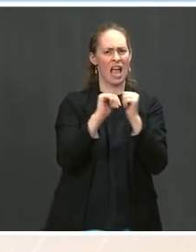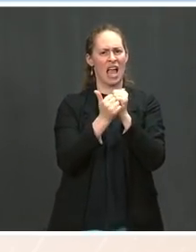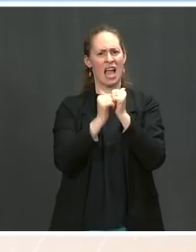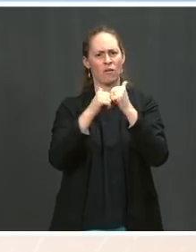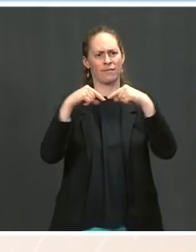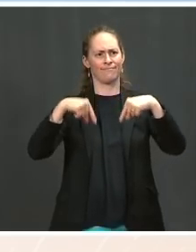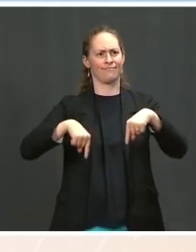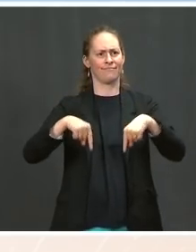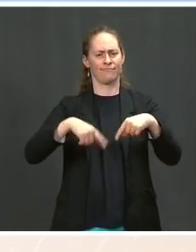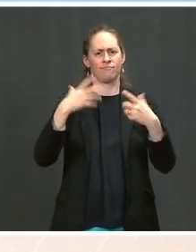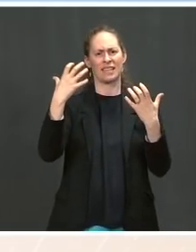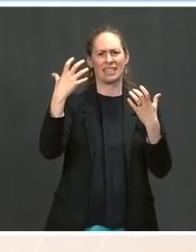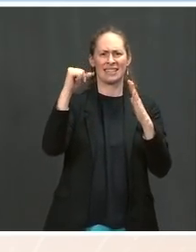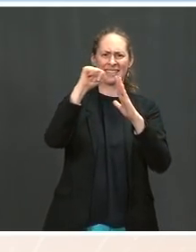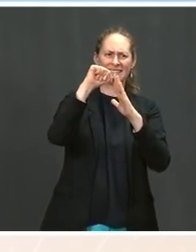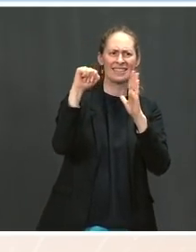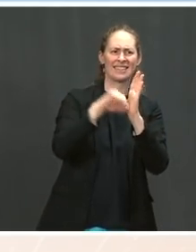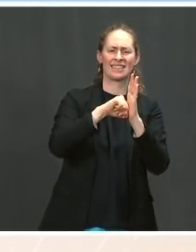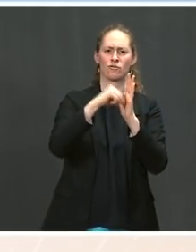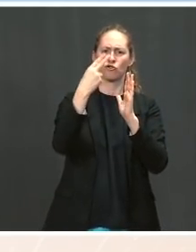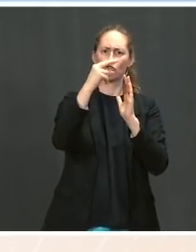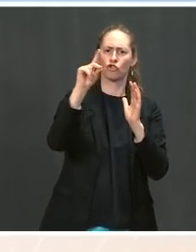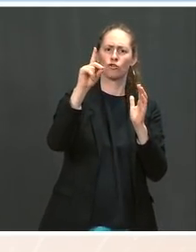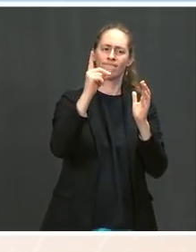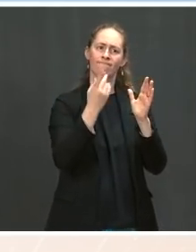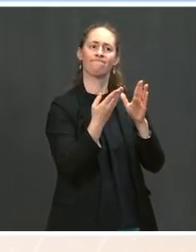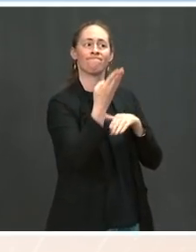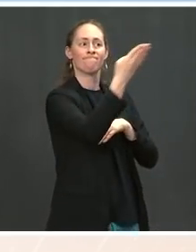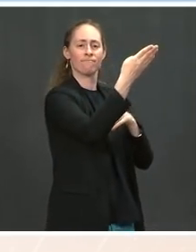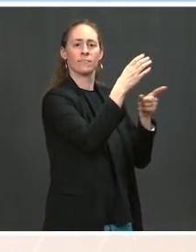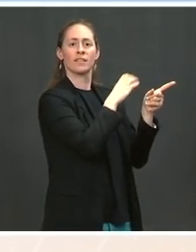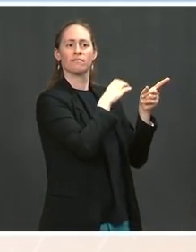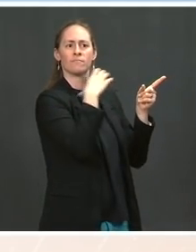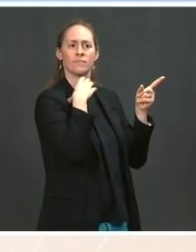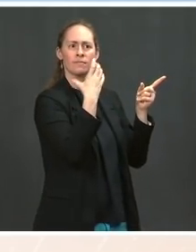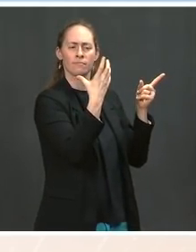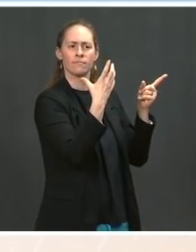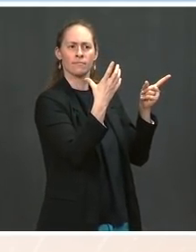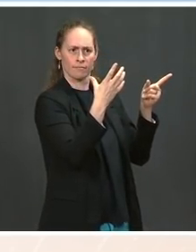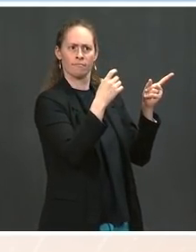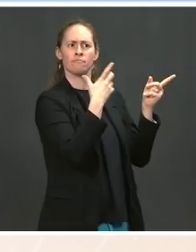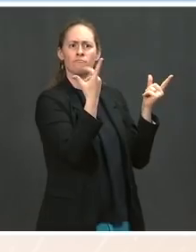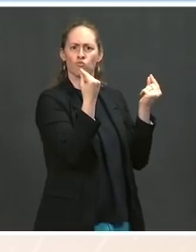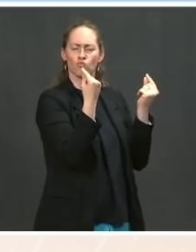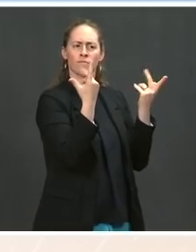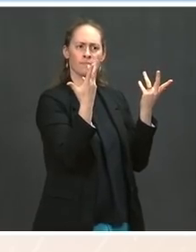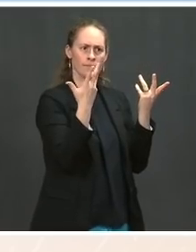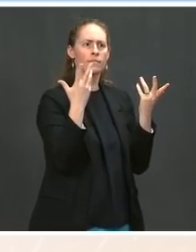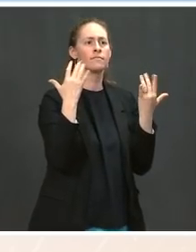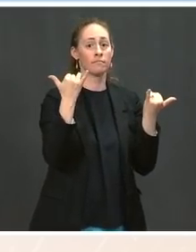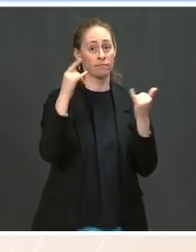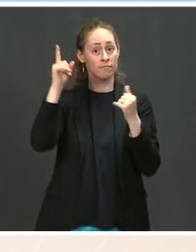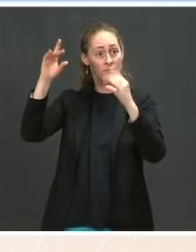a filibuster would almost certainly need to be done -- is this something that President Biden is going to be pursuing at this point --